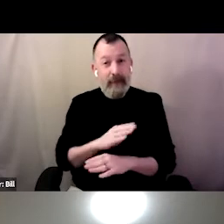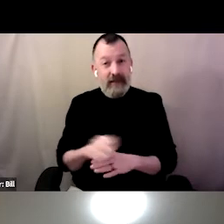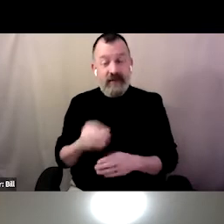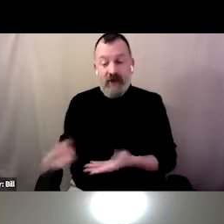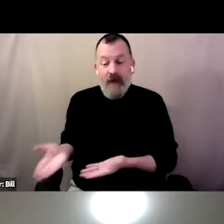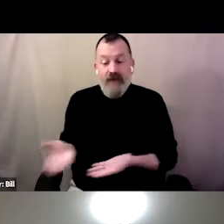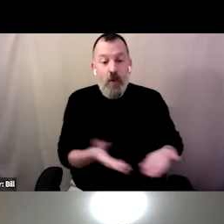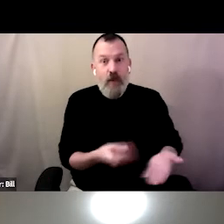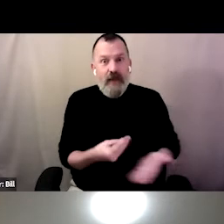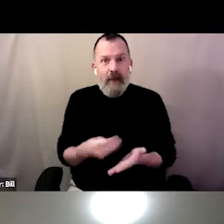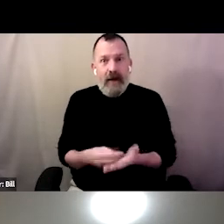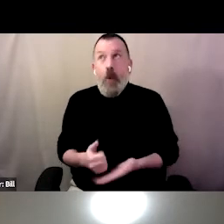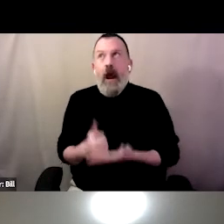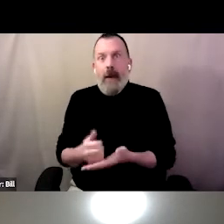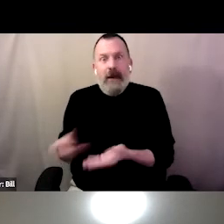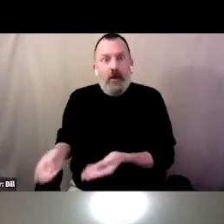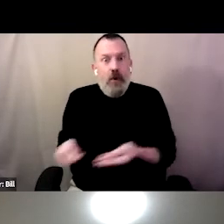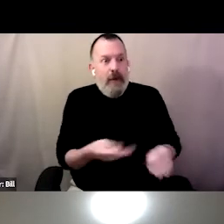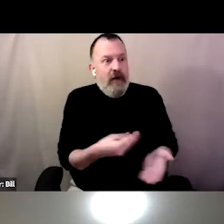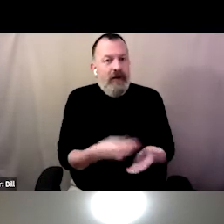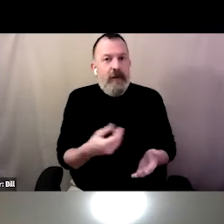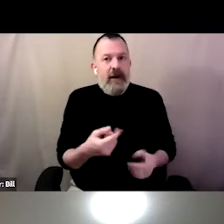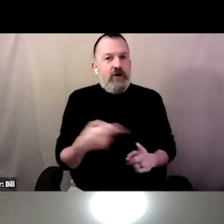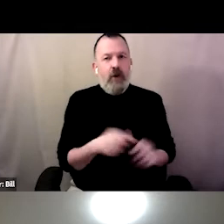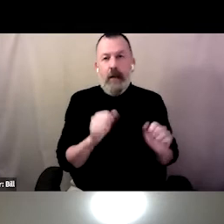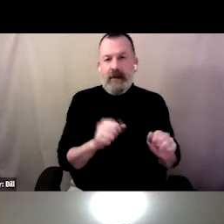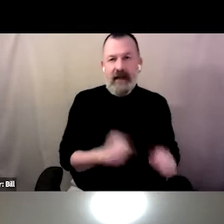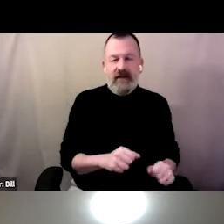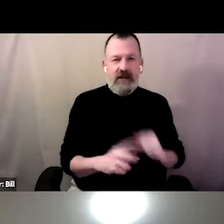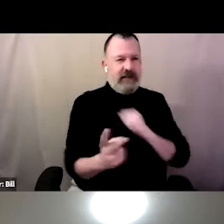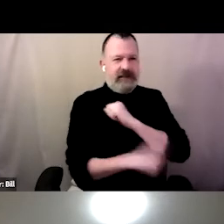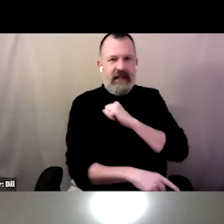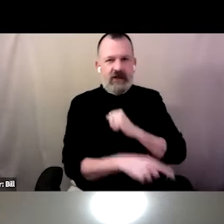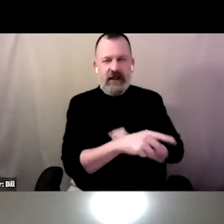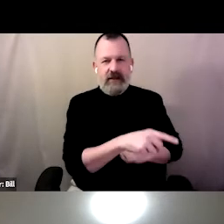to potentially sanctioned entities or just in the business of moving money internationally.